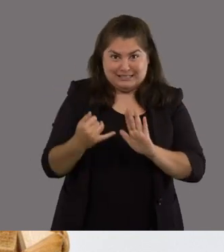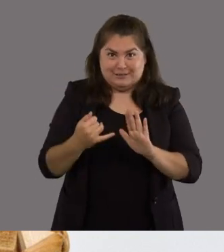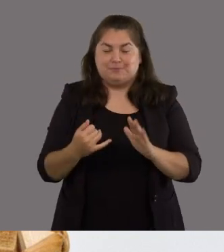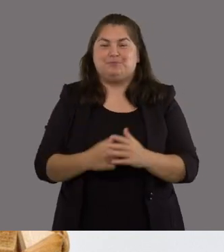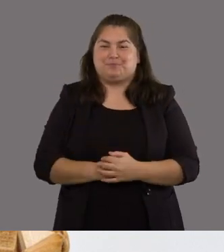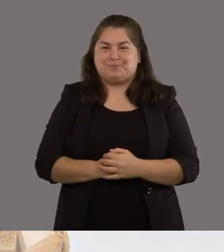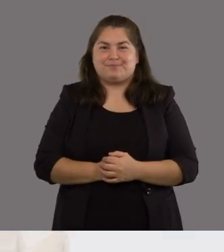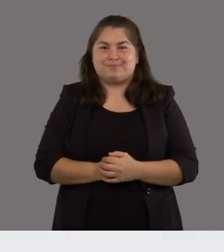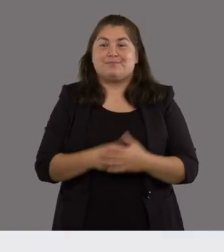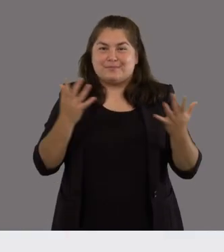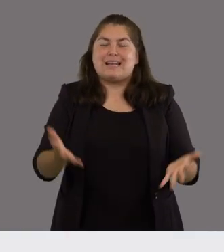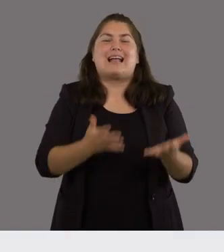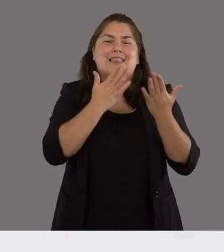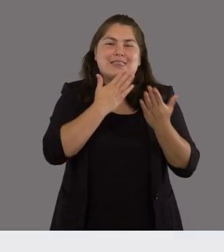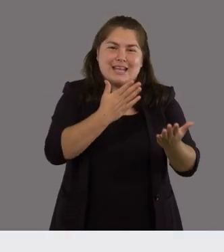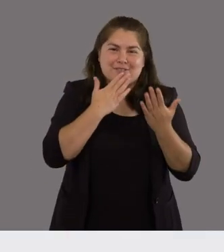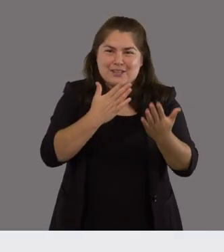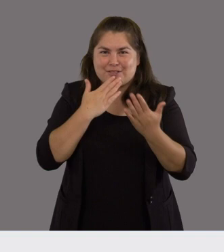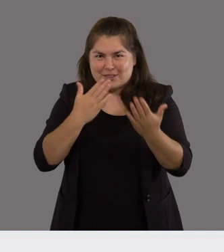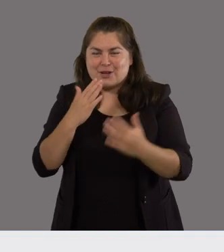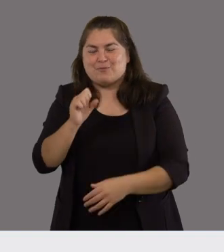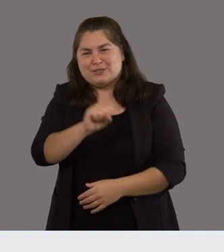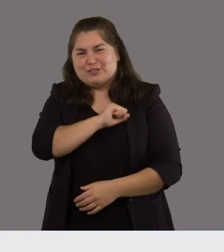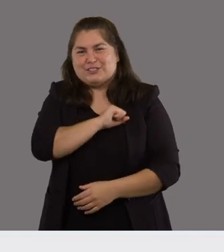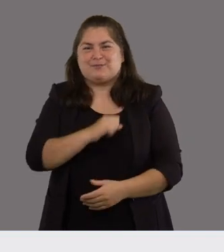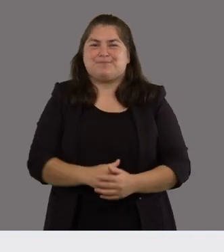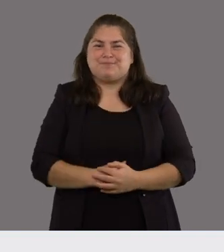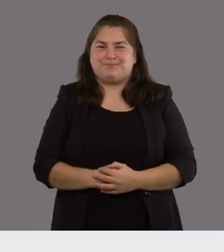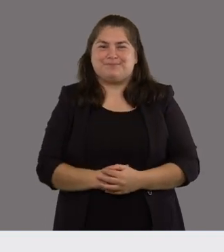Wela’lioq! Hoych’ka! Thank you! Merci!